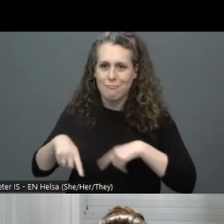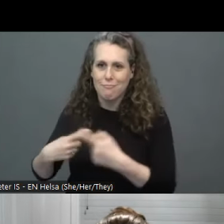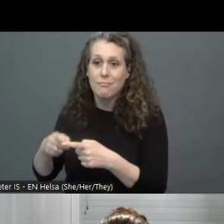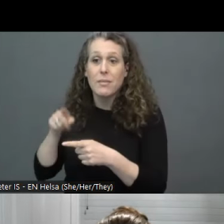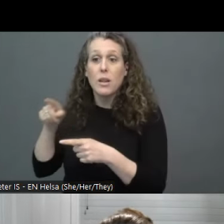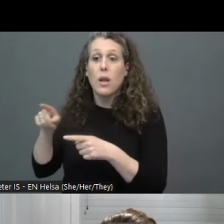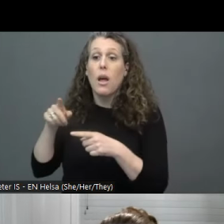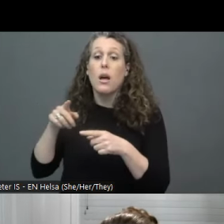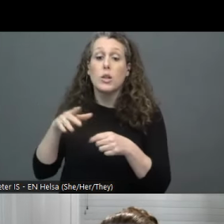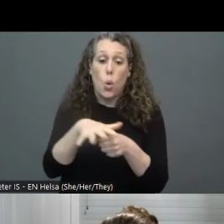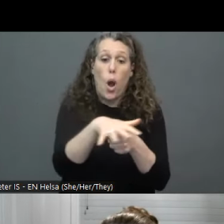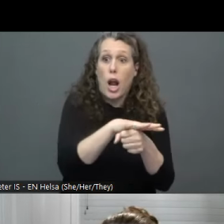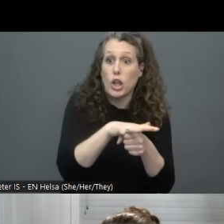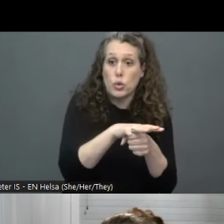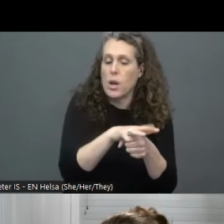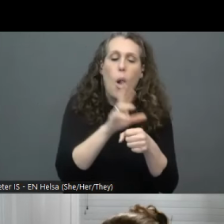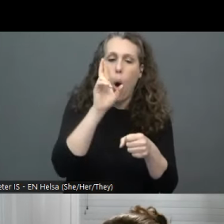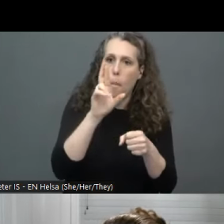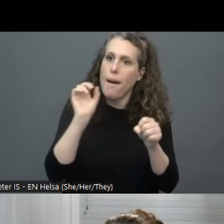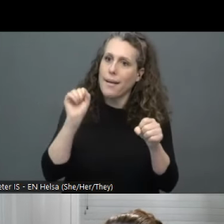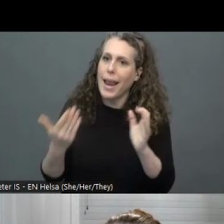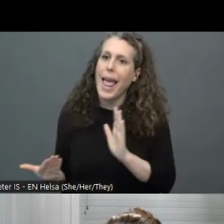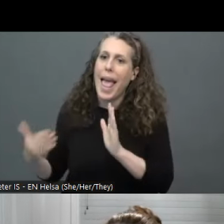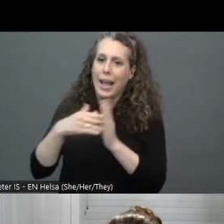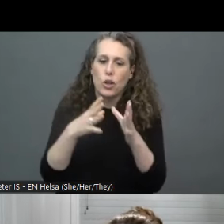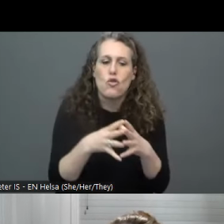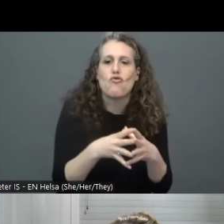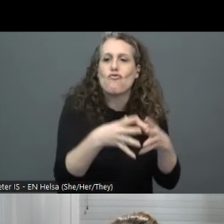or help desks. So that would really help for us to make sure that we're